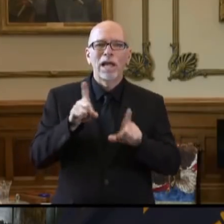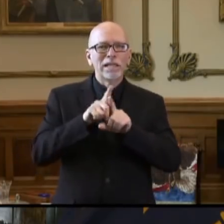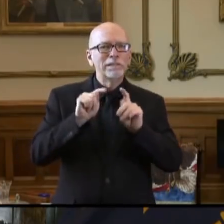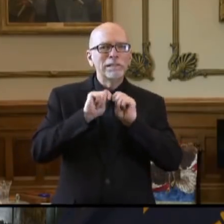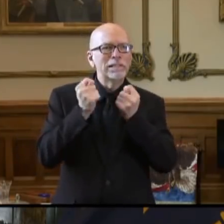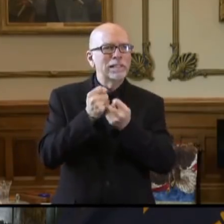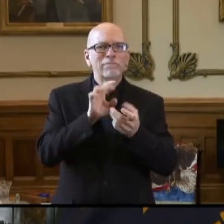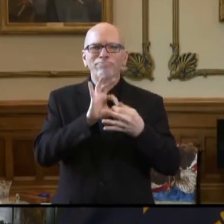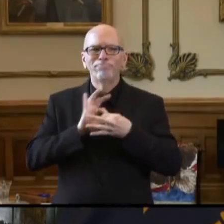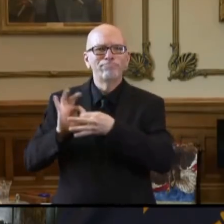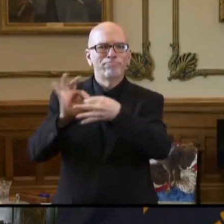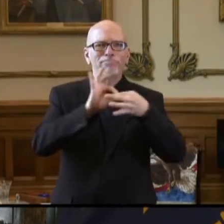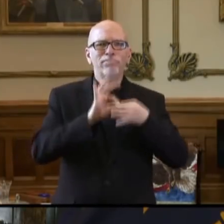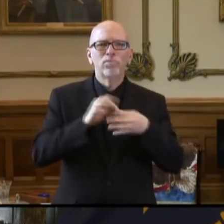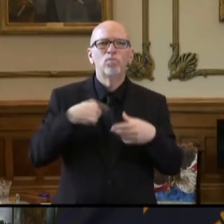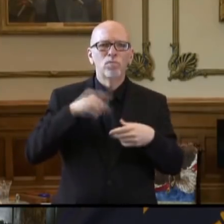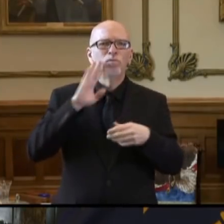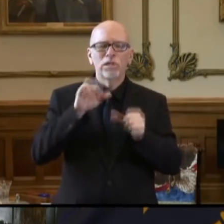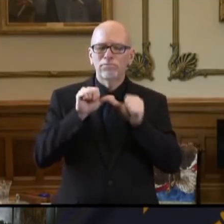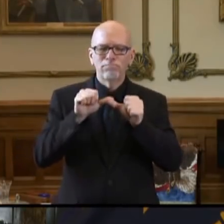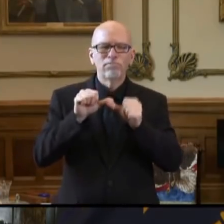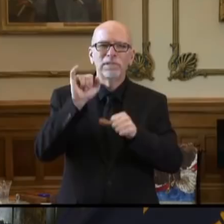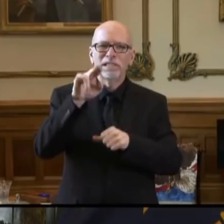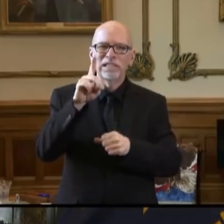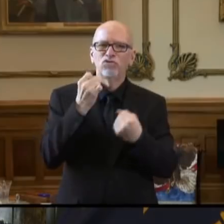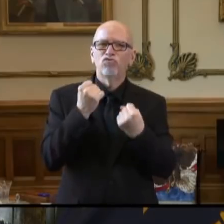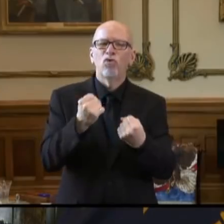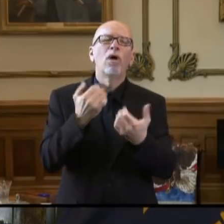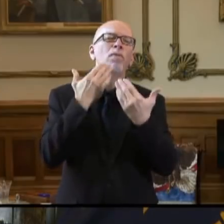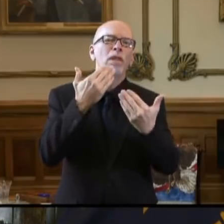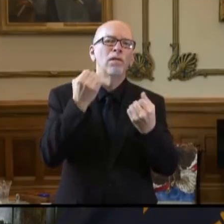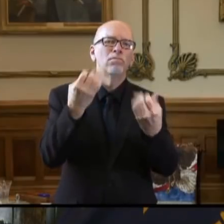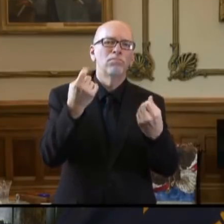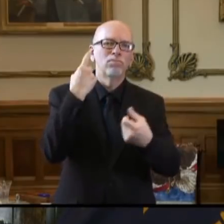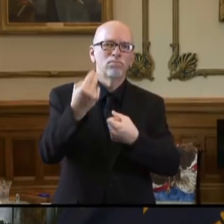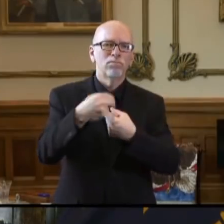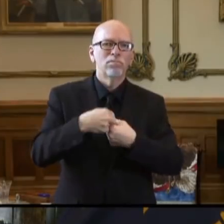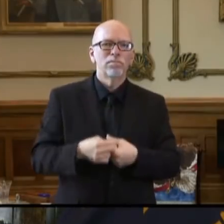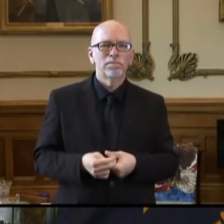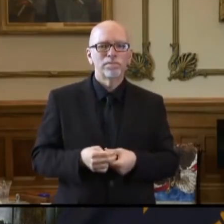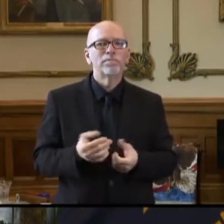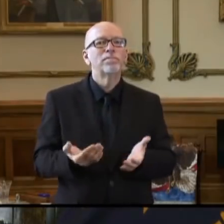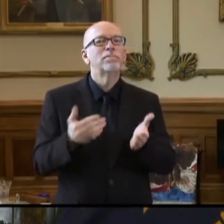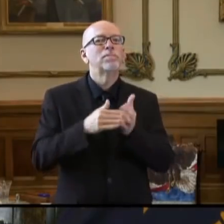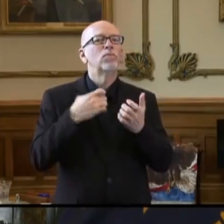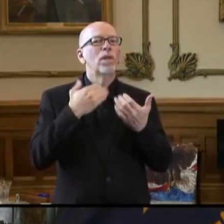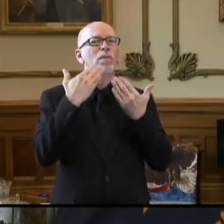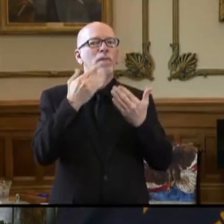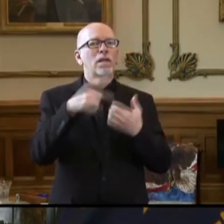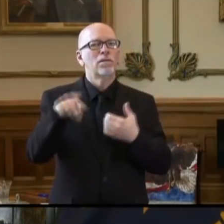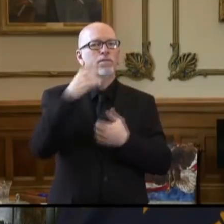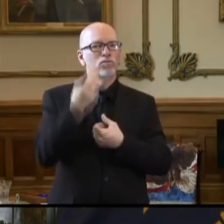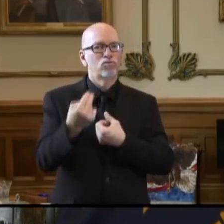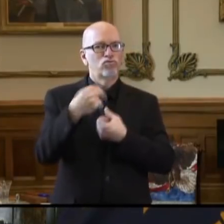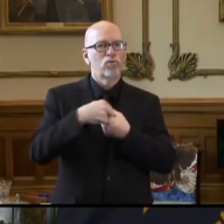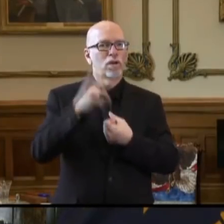HOOSIERS AND PLAY BY THE RULES. THAT'S WHAT WE DO. AND AS A TEAM TOGETHER WE'RE GOING TO